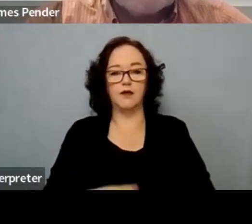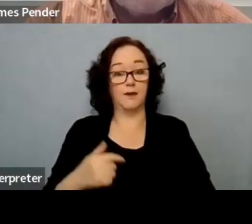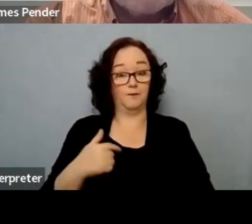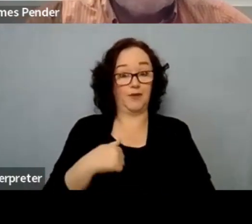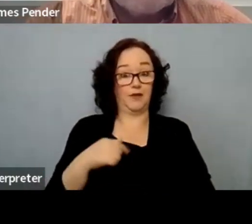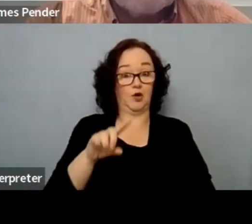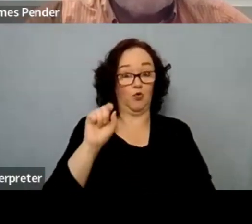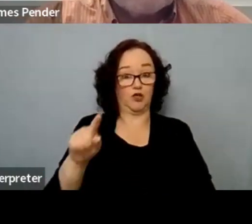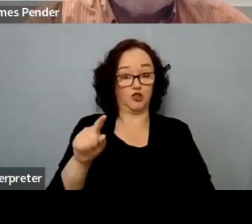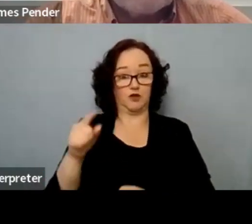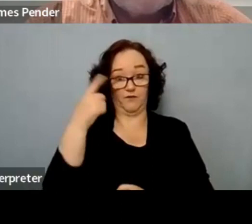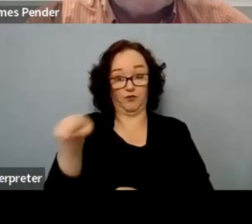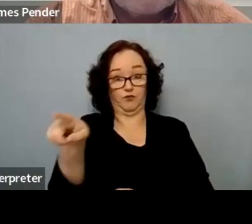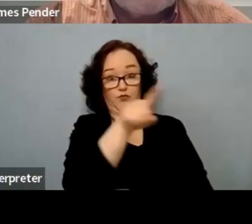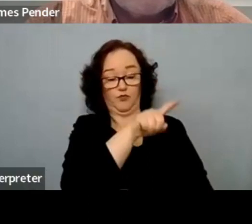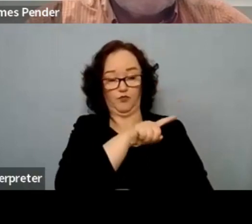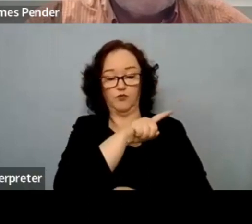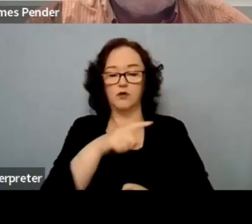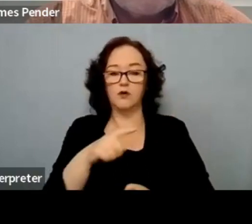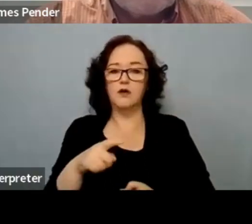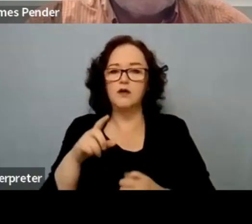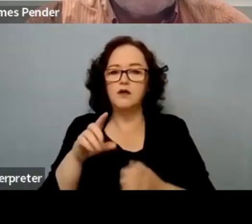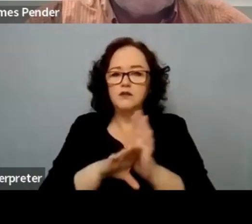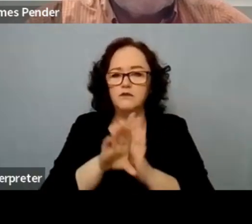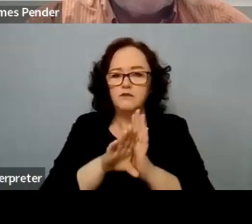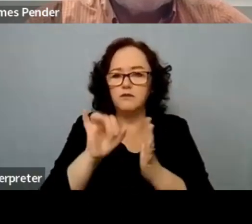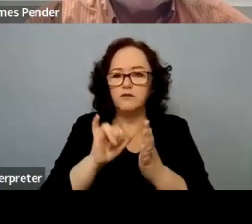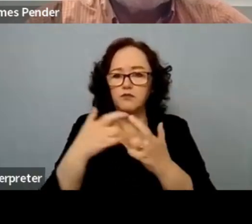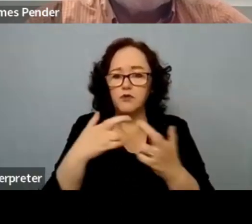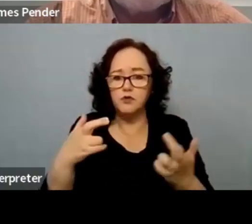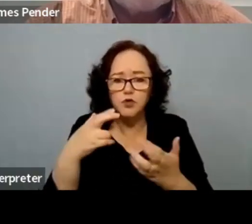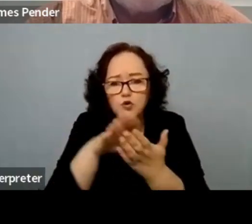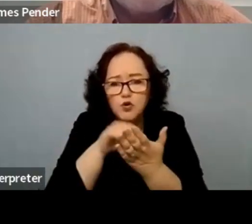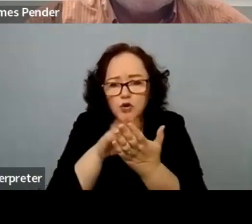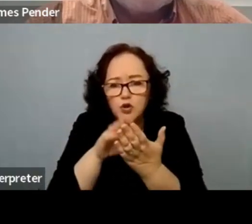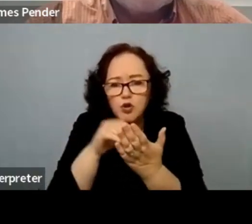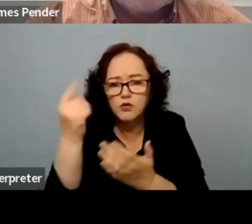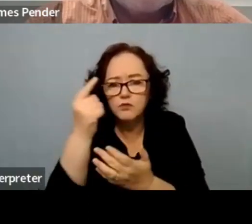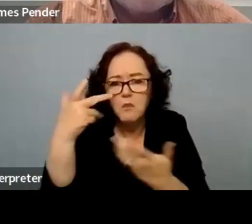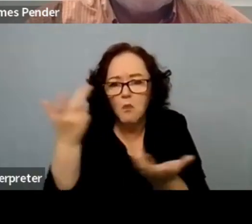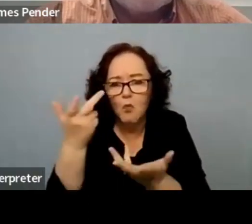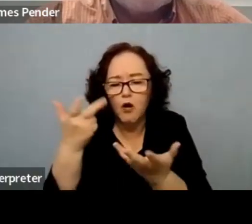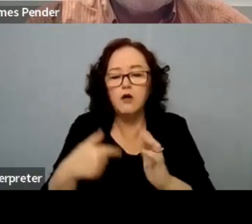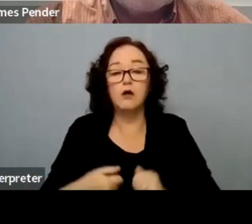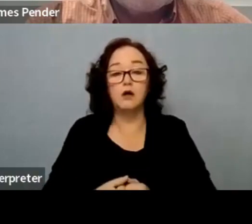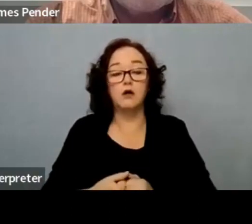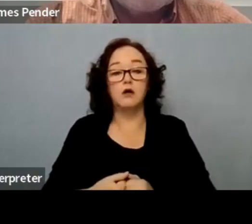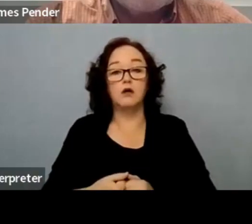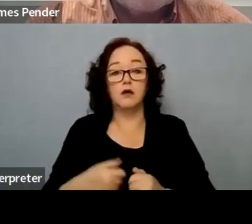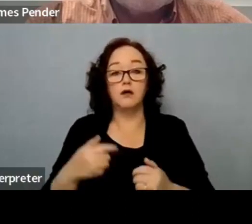lessons learned in developing this resource? And what do you envision as the next steps for this field? What direction do